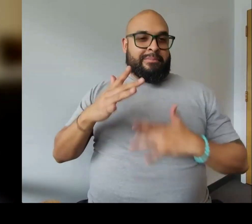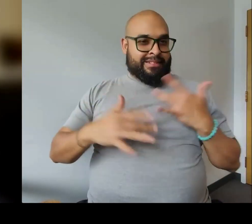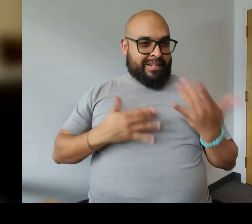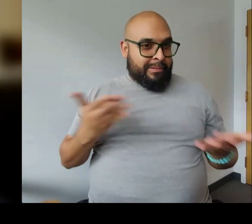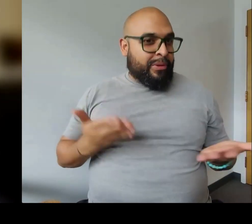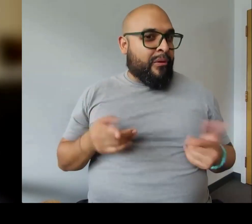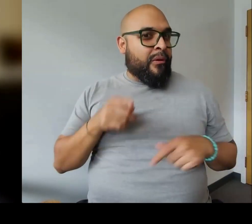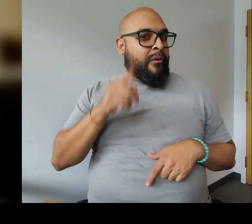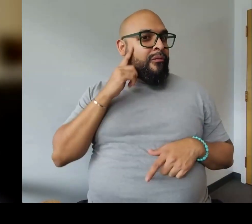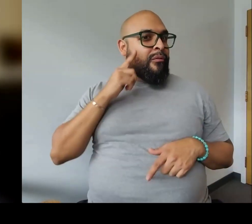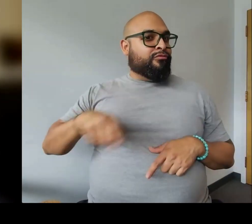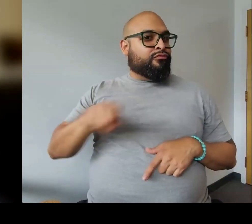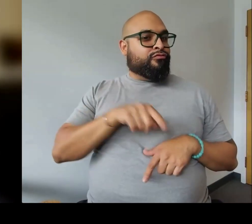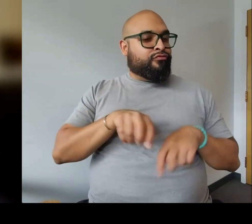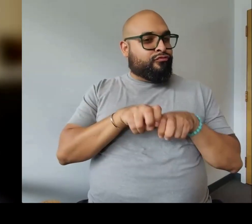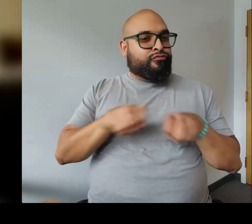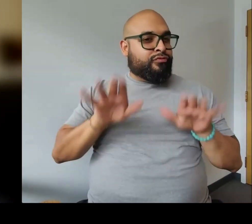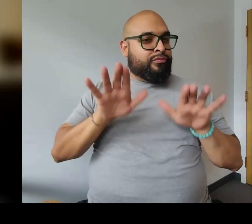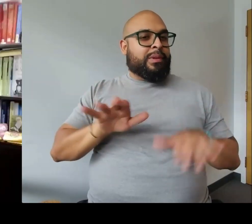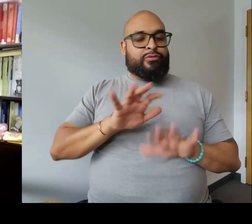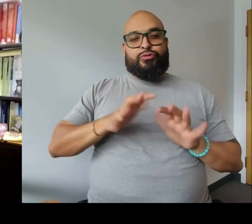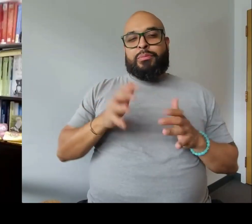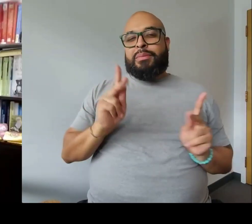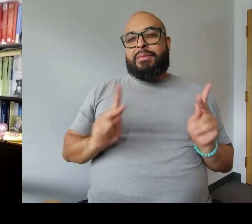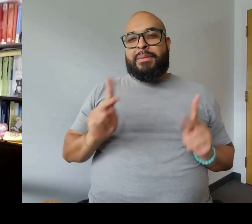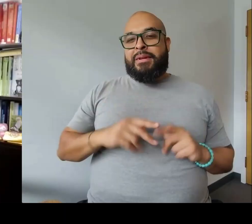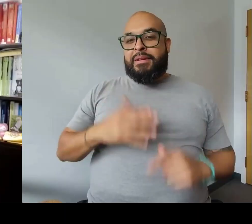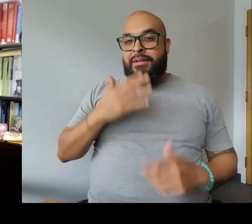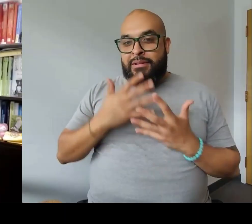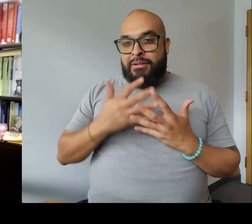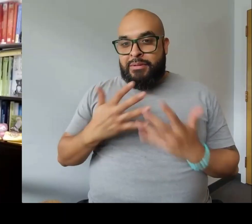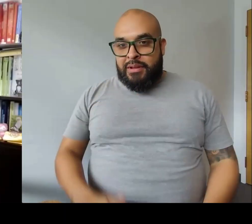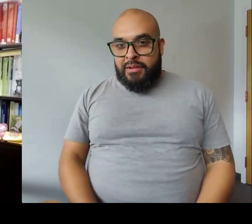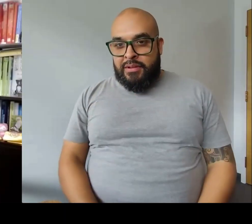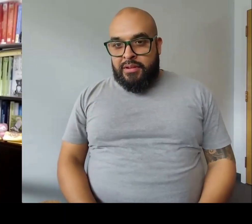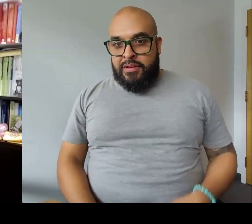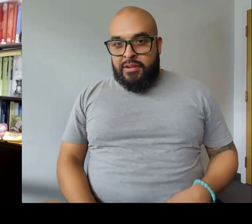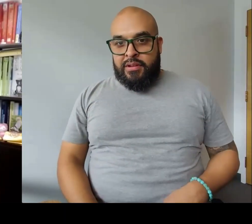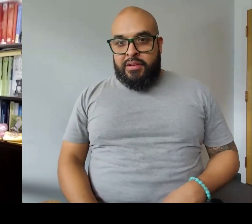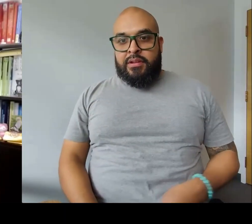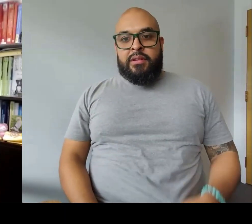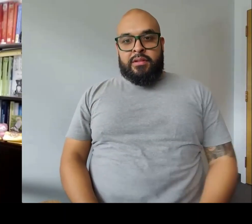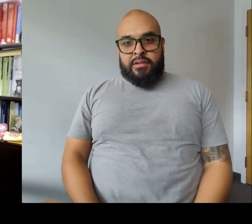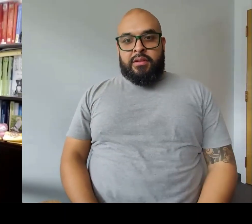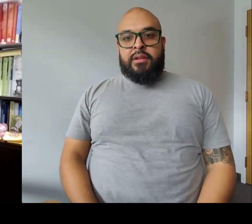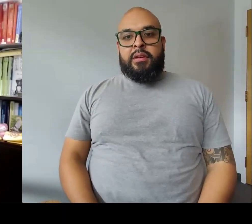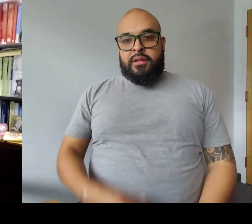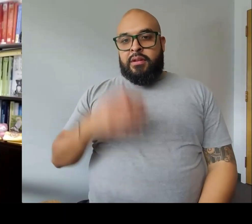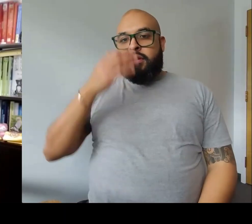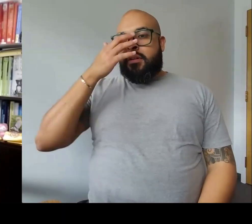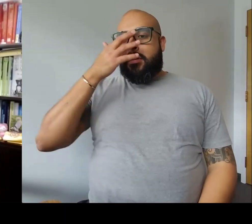All right, thank you so much. And so now on to